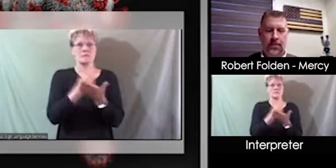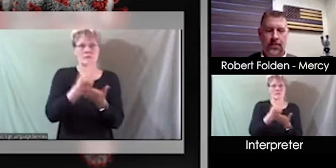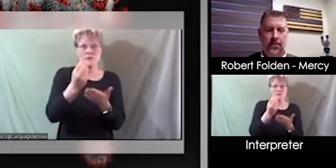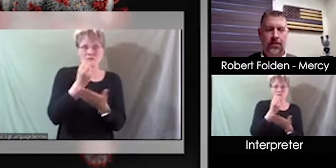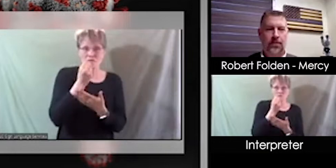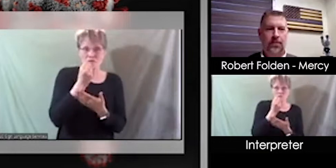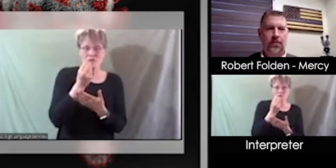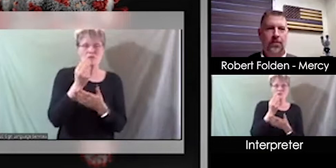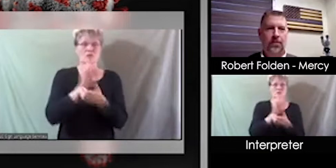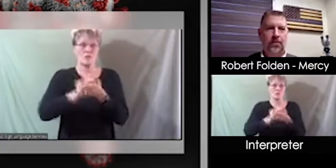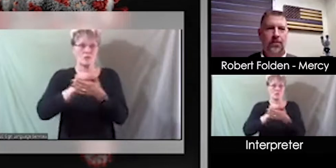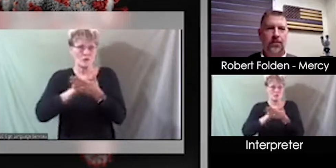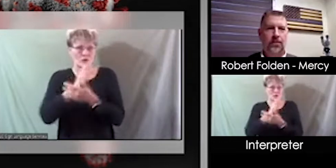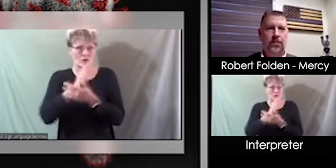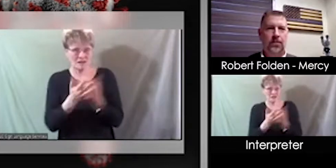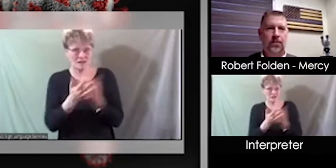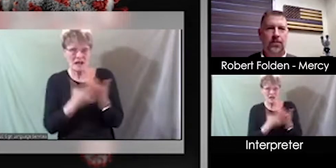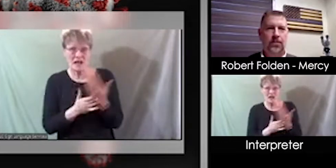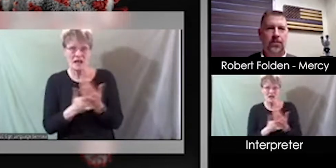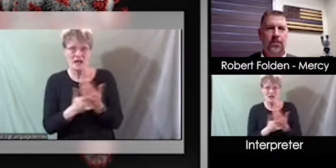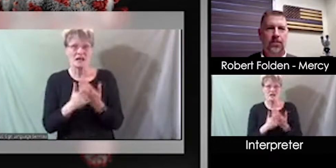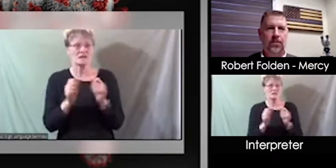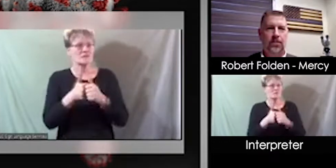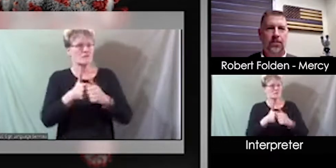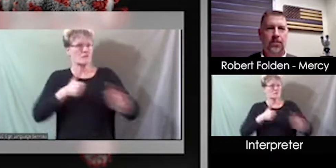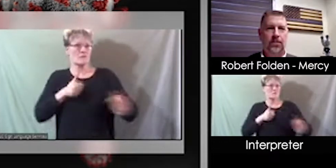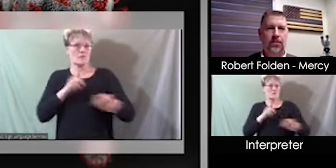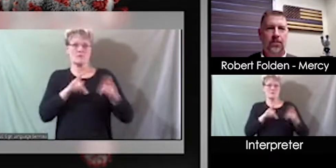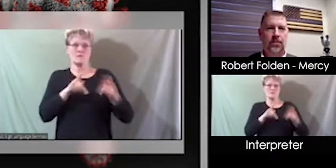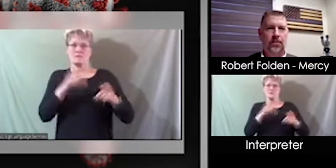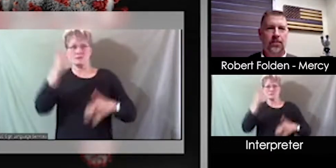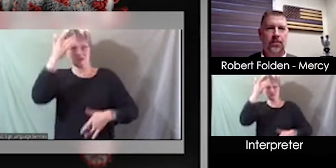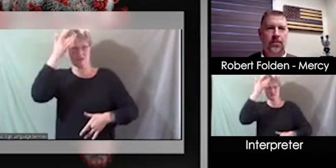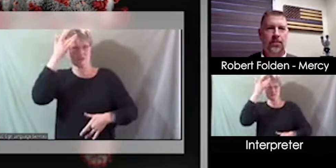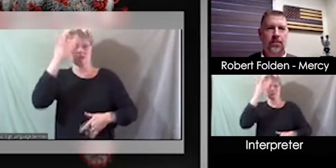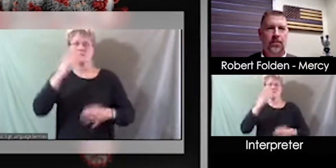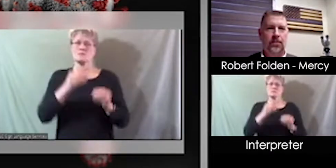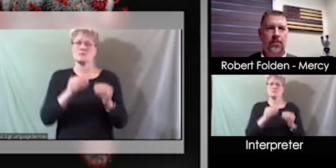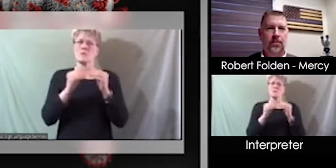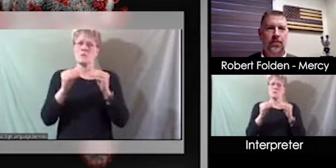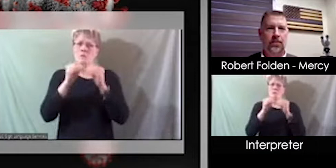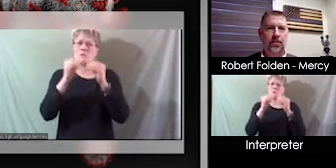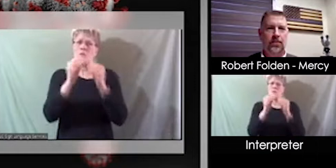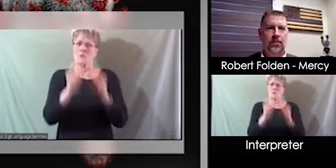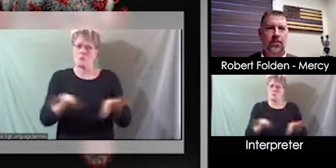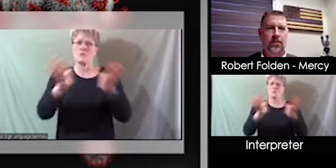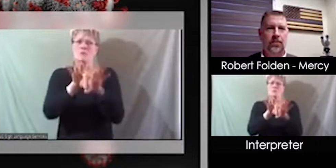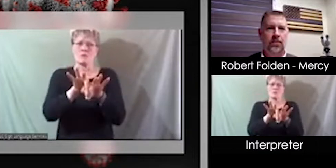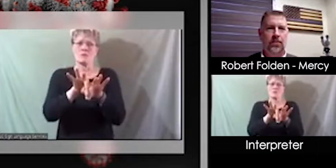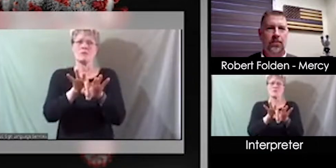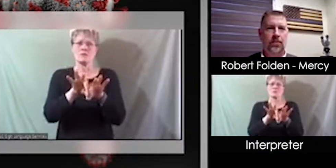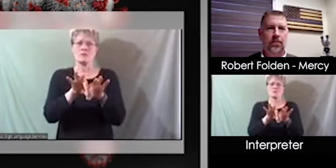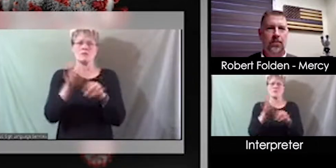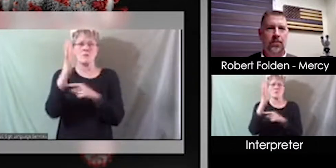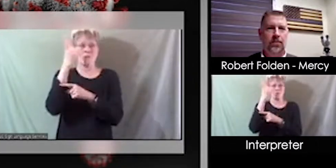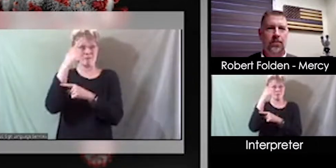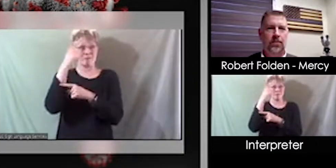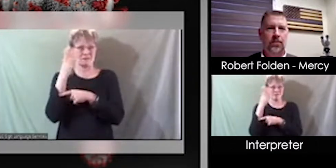You know it's going to become more and more important for us to do that as we're seeing these cases rise um the goal